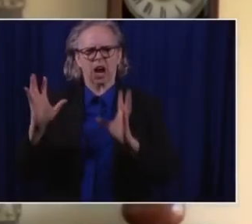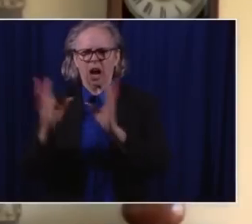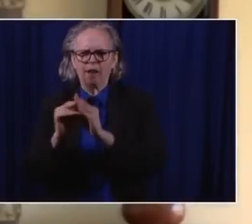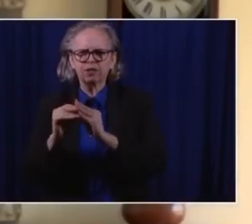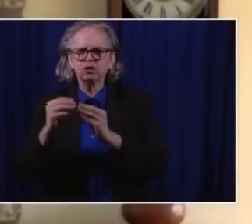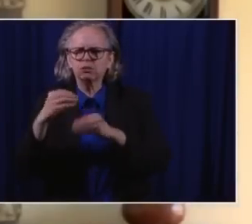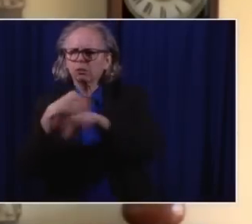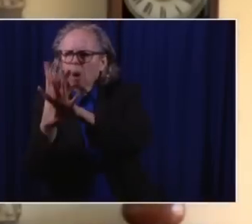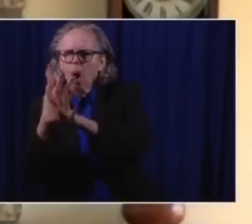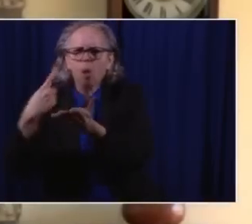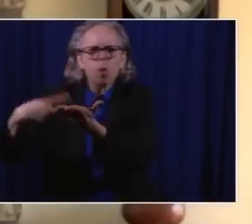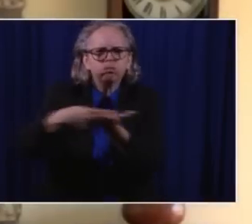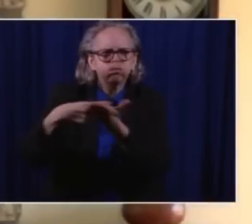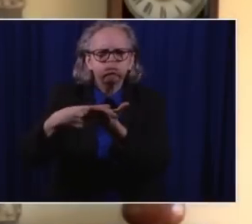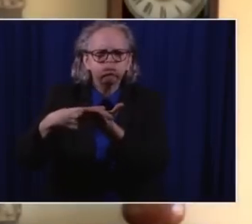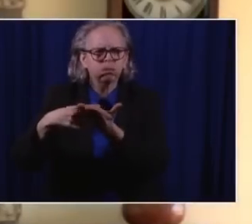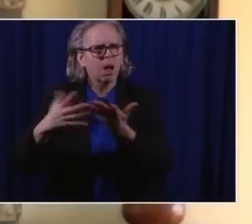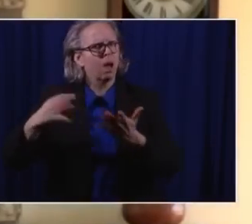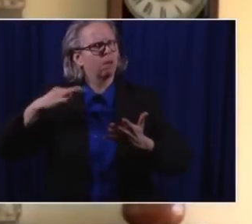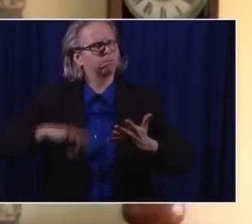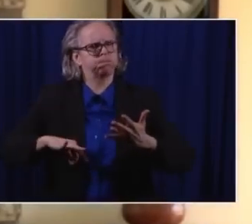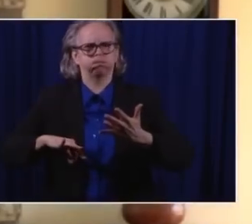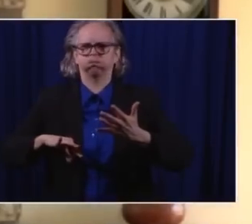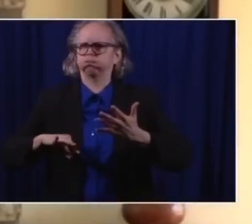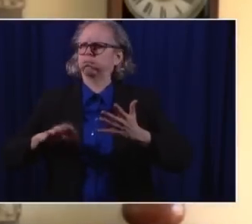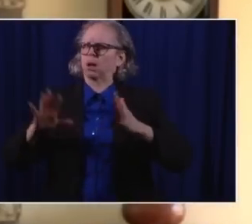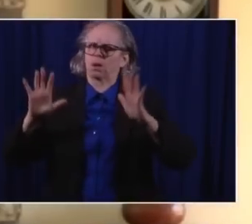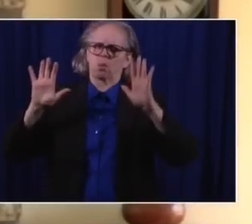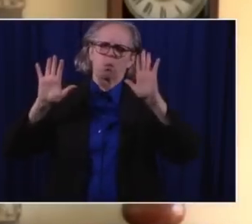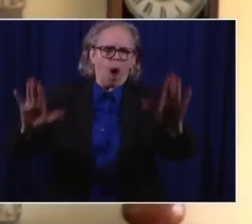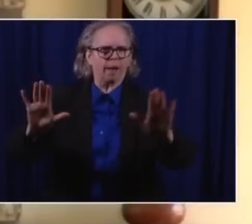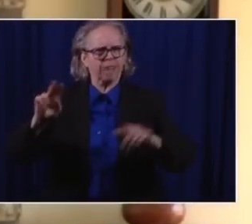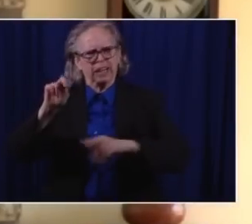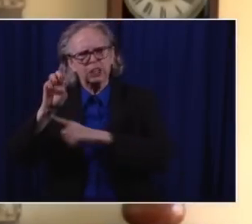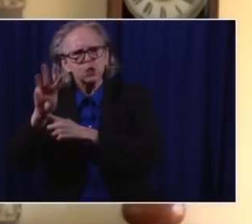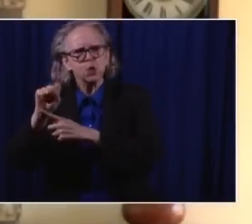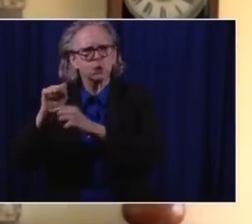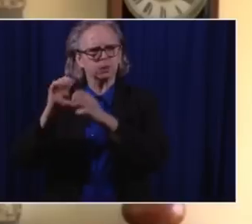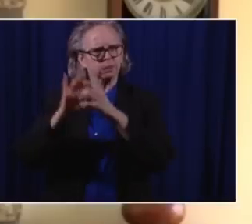governors. In regard to the federal officials who are going to talk to us more about the distribution of the vaccine.